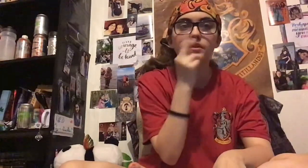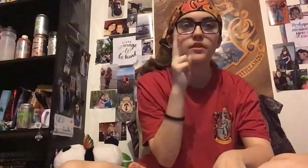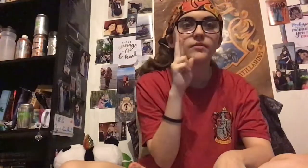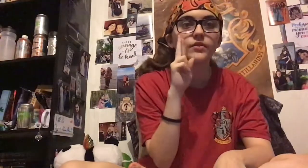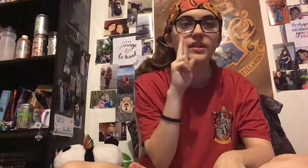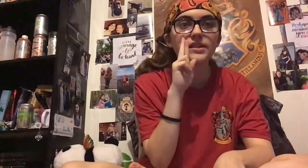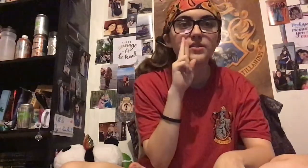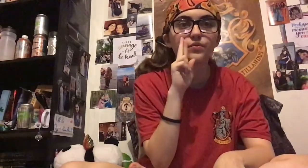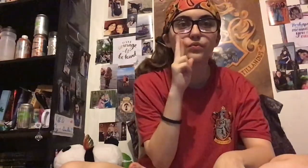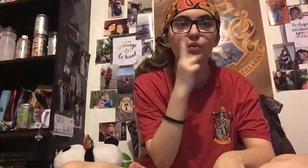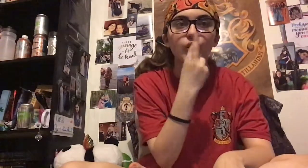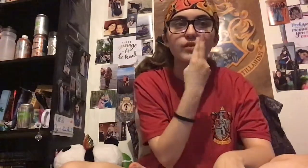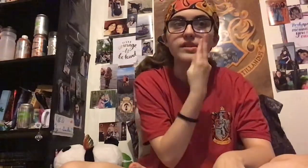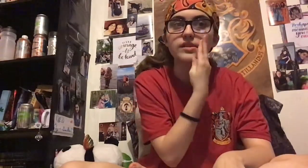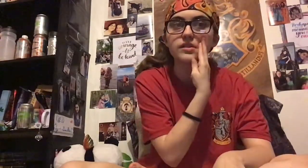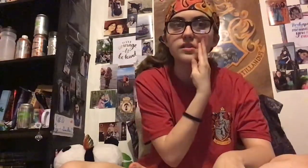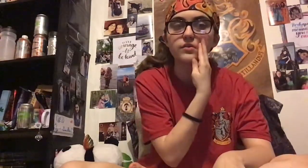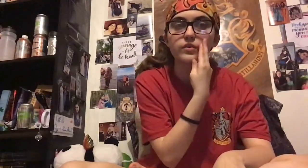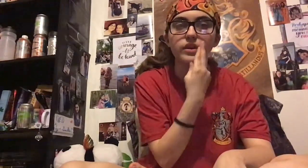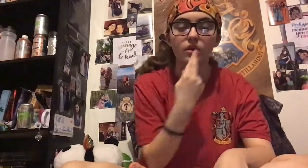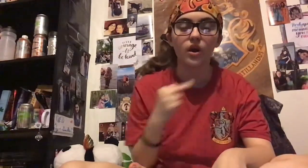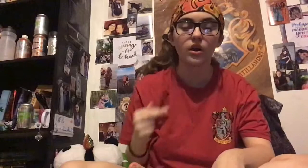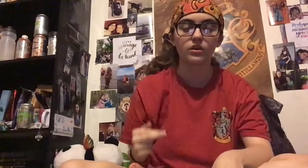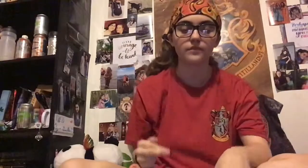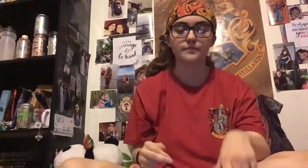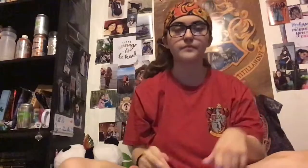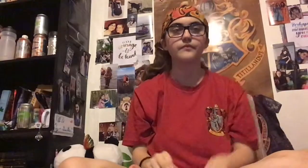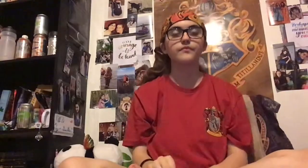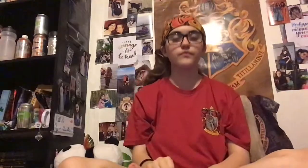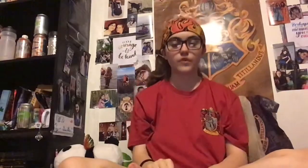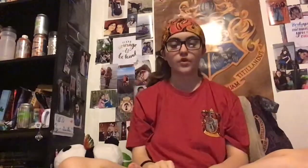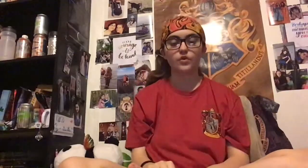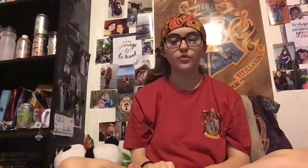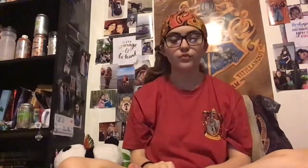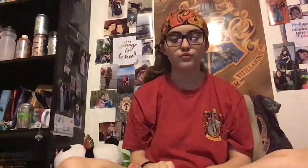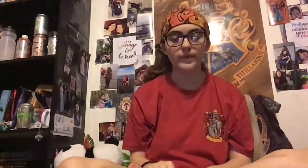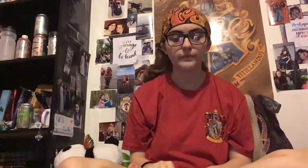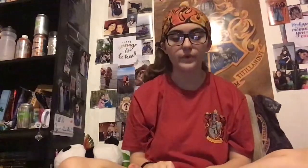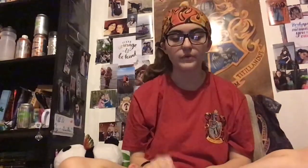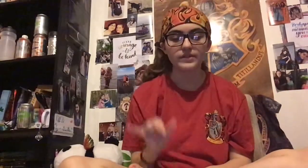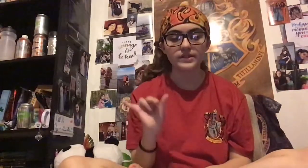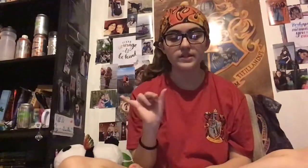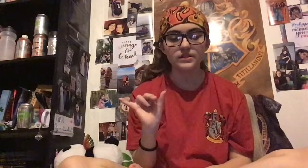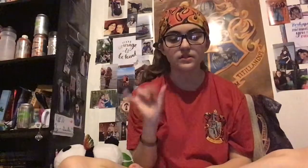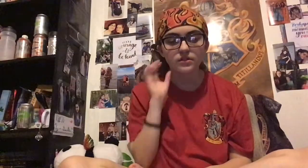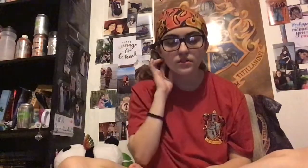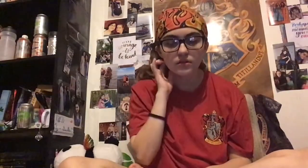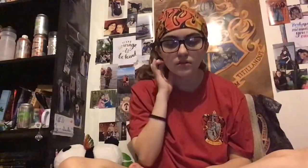So this is roses with an R red roses